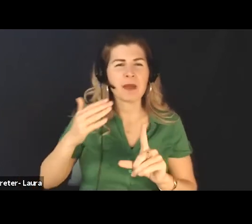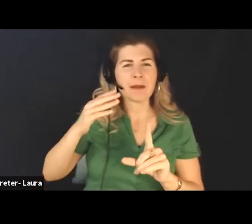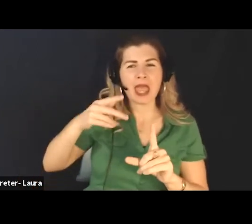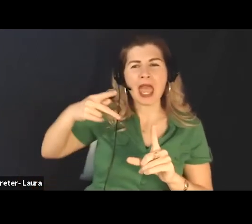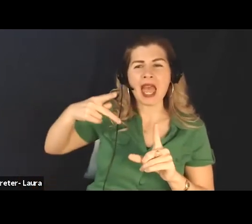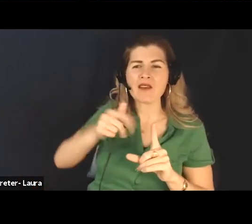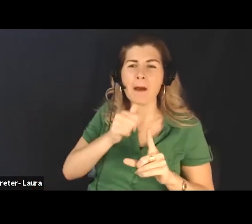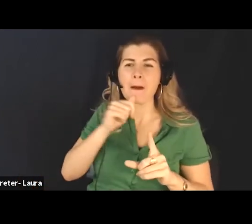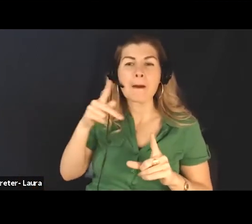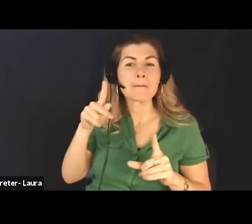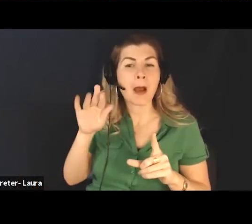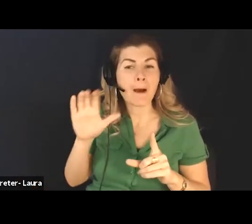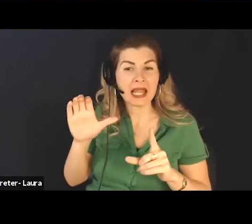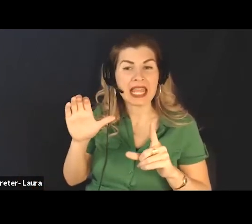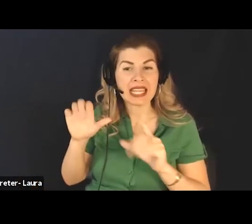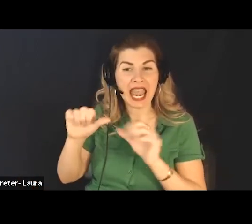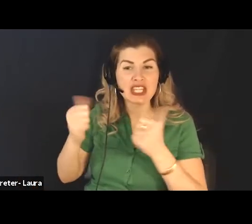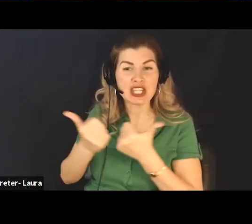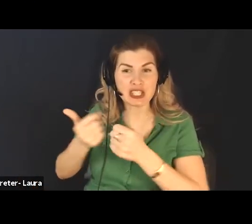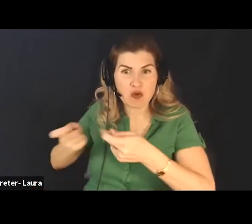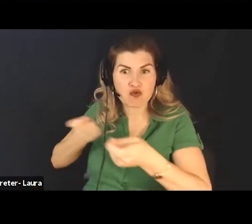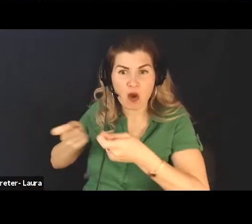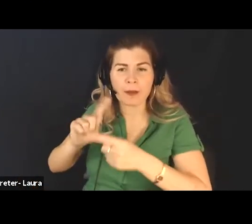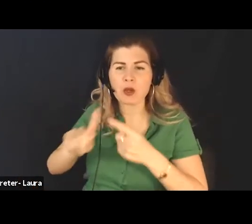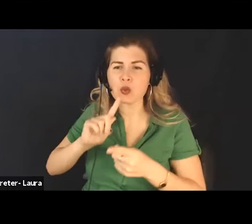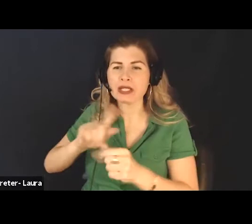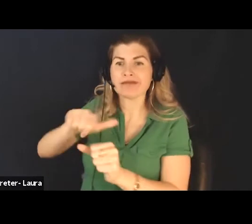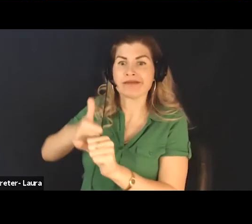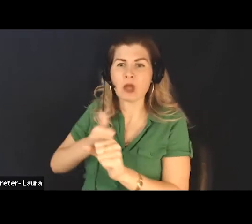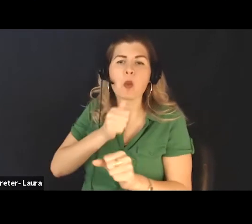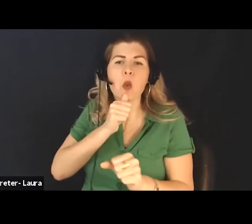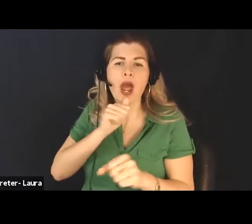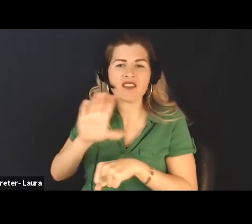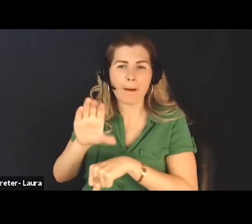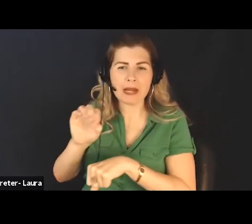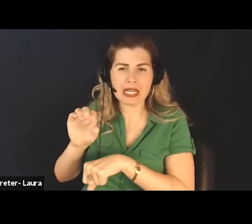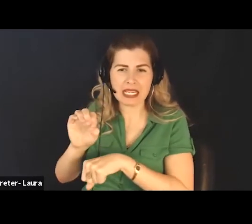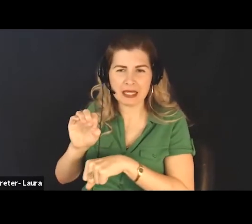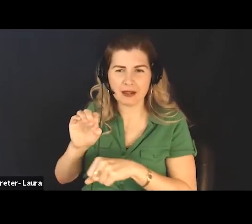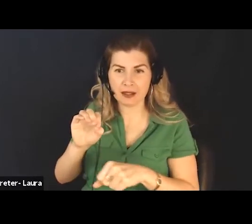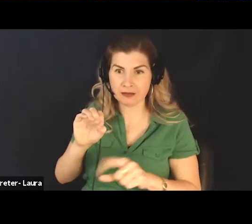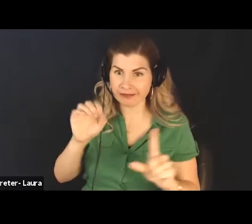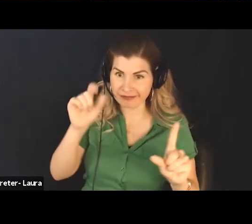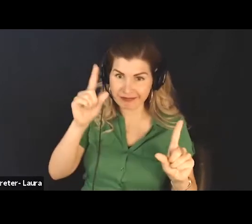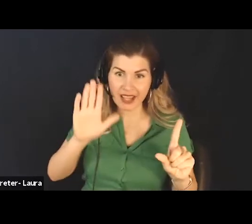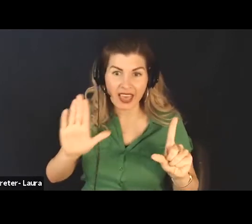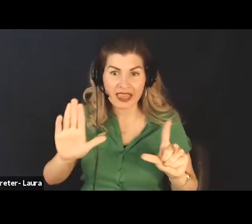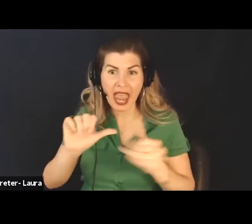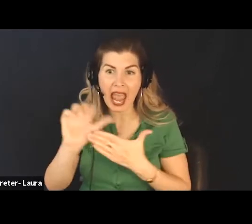by a private company. And as owned by a private company. Their algorithms are the ways of their designed or guarded as trade secrets